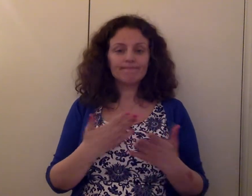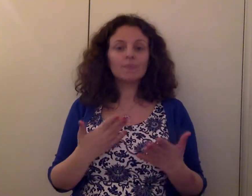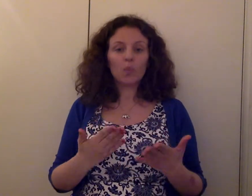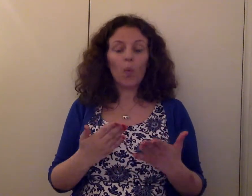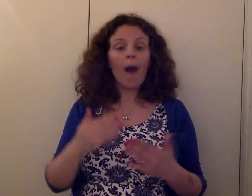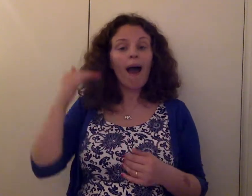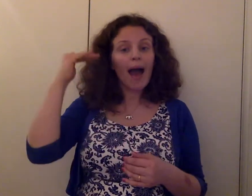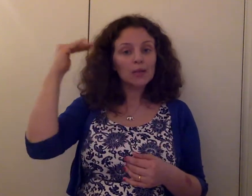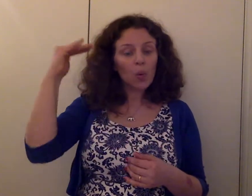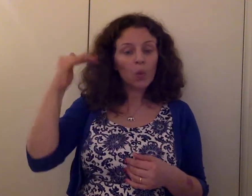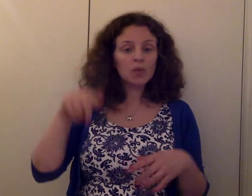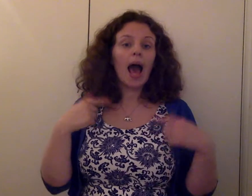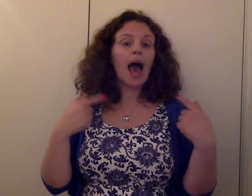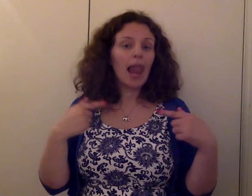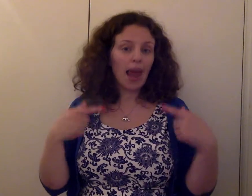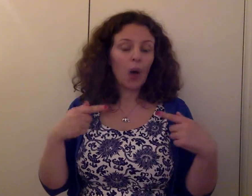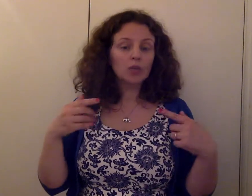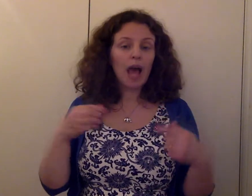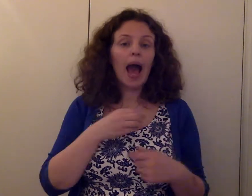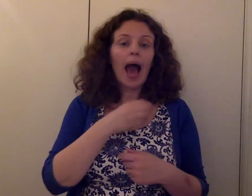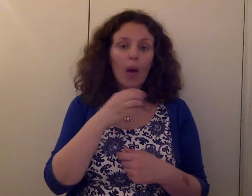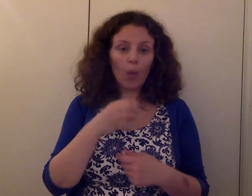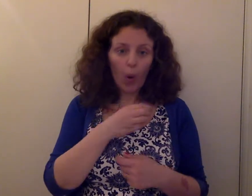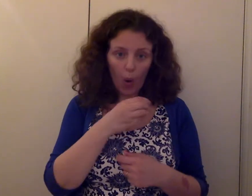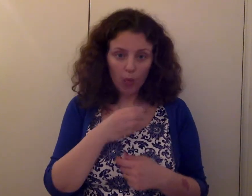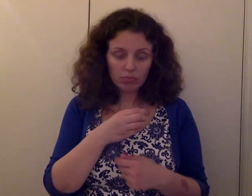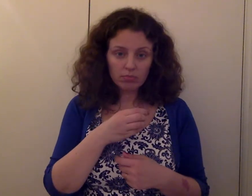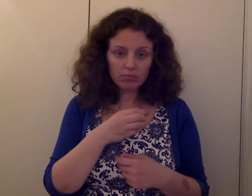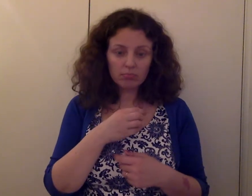Adults allowed alcohol